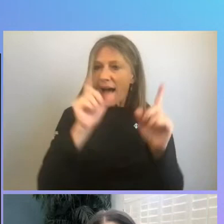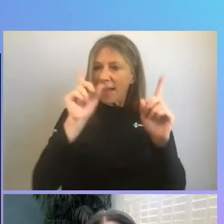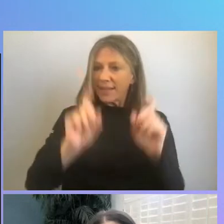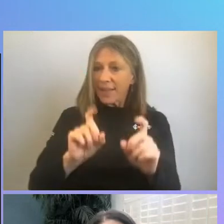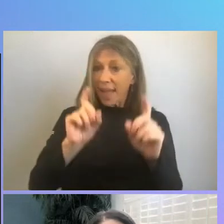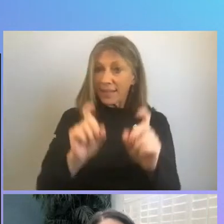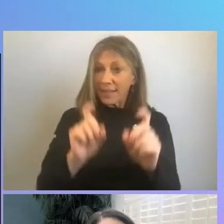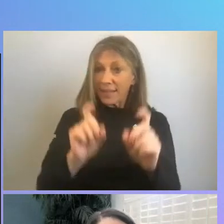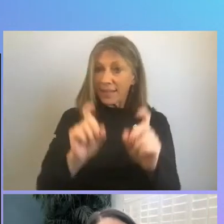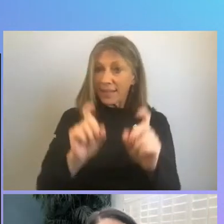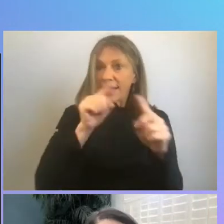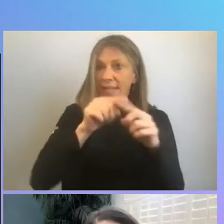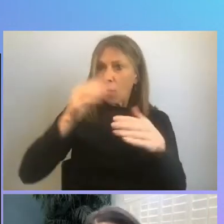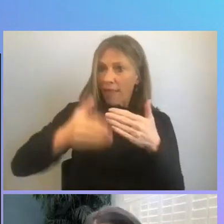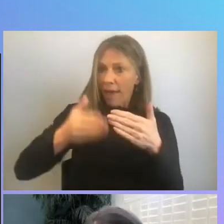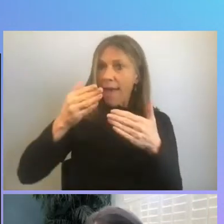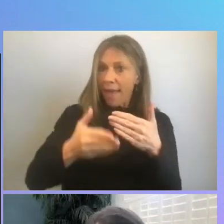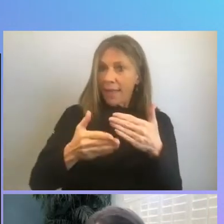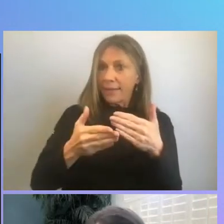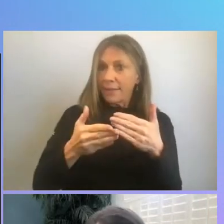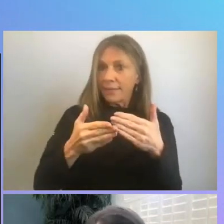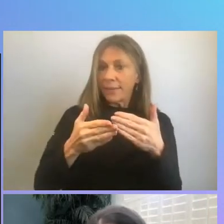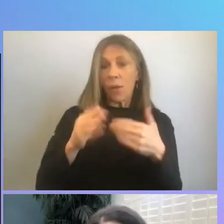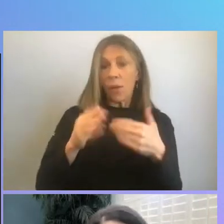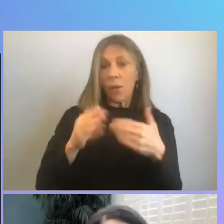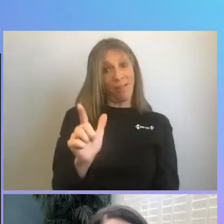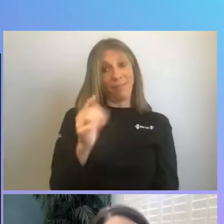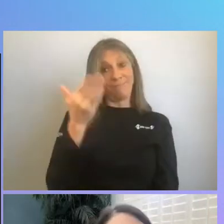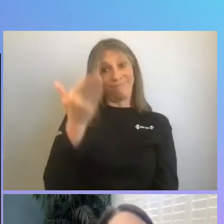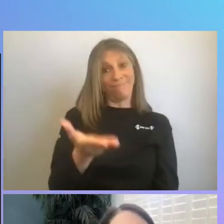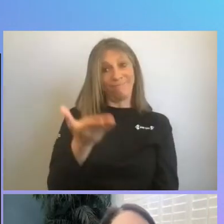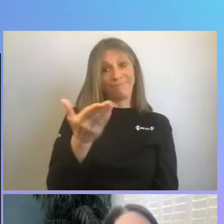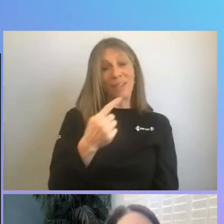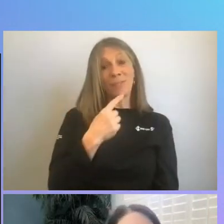the end? Well I'll tell you, it makes me think of a dumpster